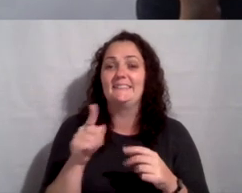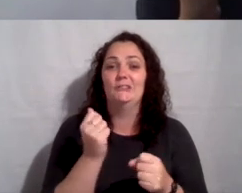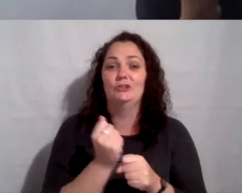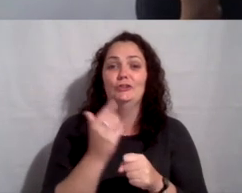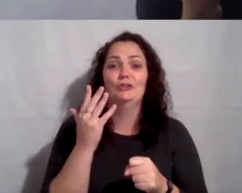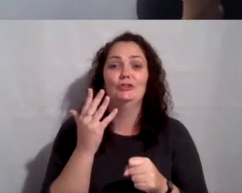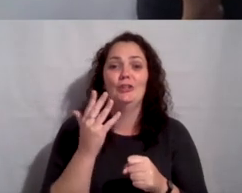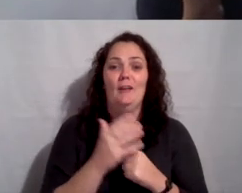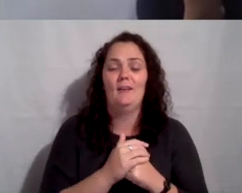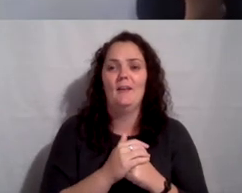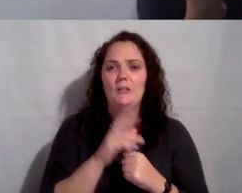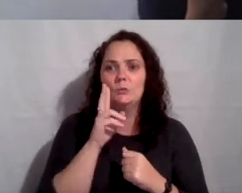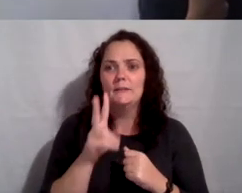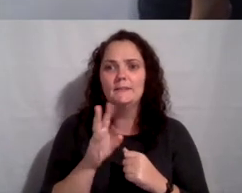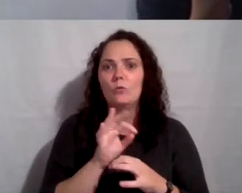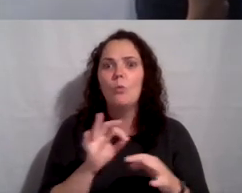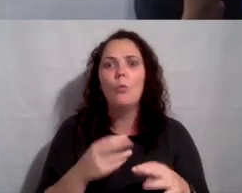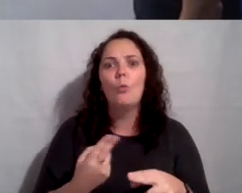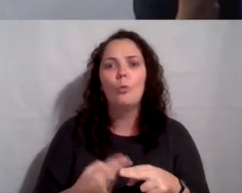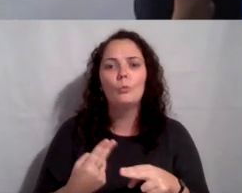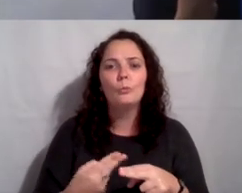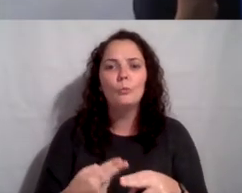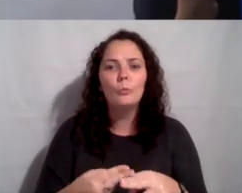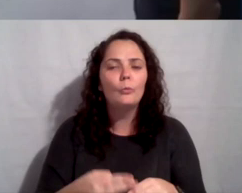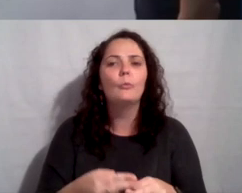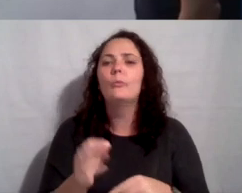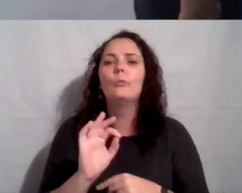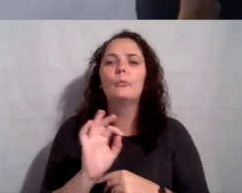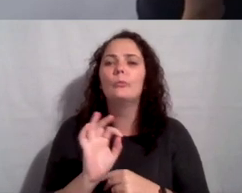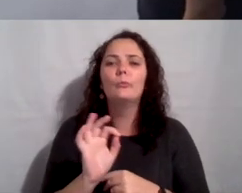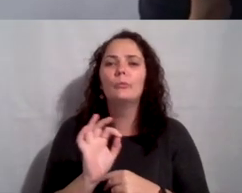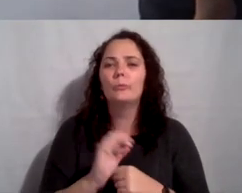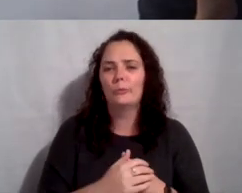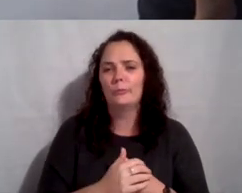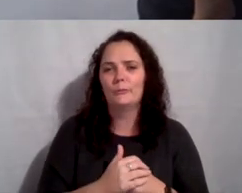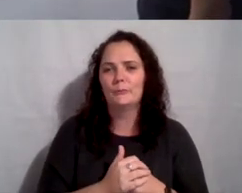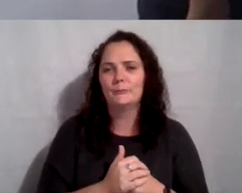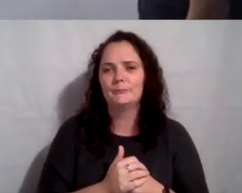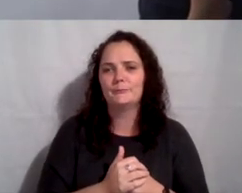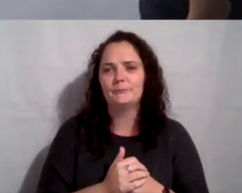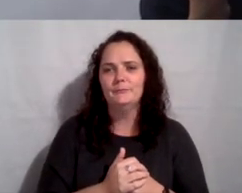drawing you can see it's not that rapid, it's not about working quickly across the entire surface